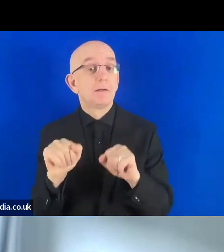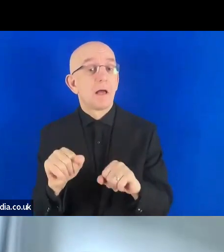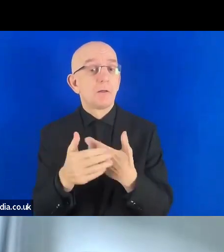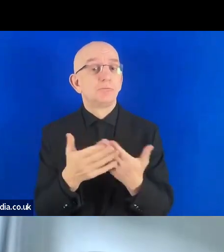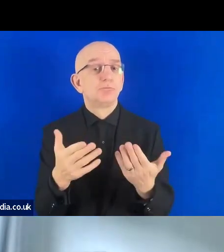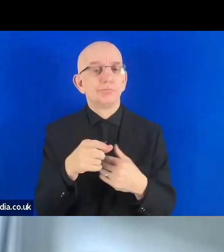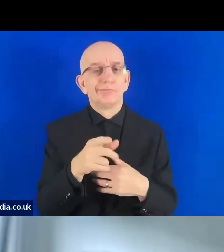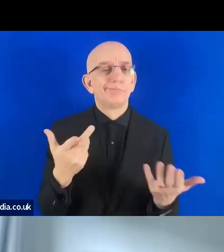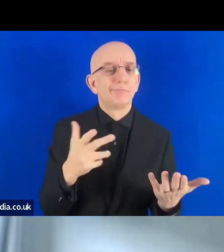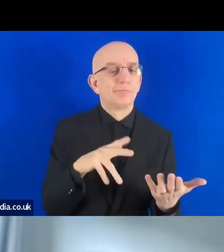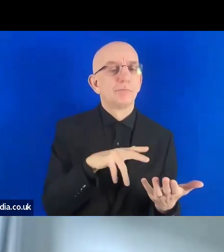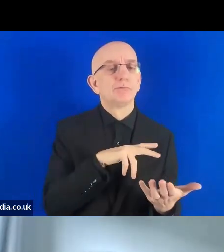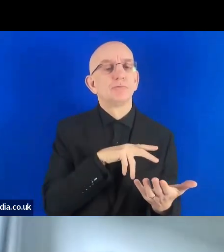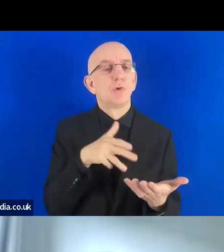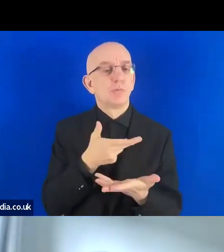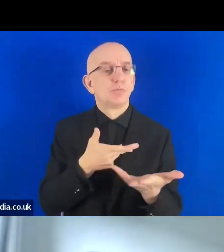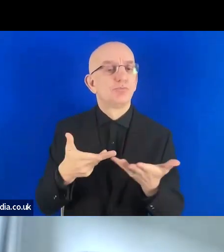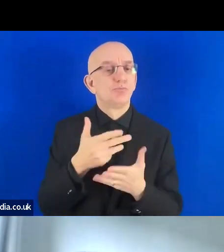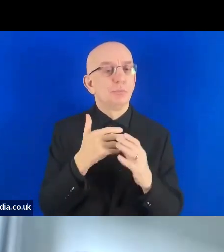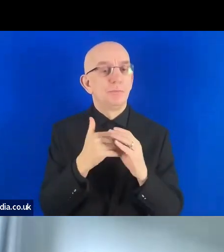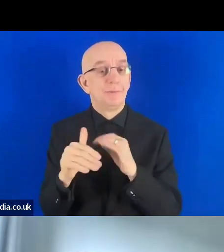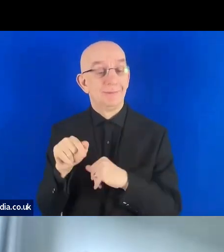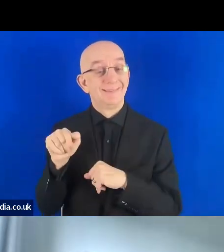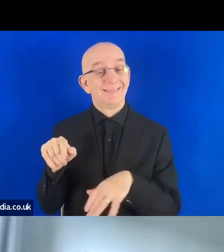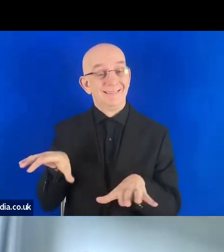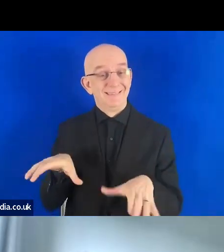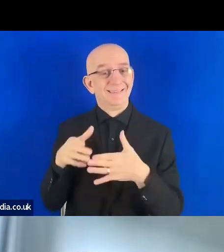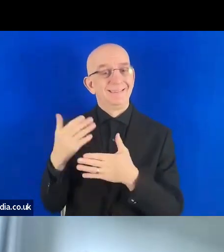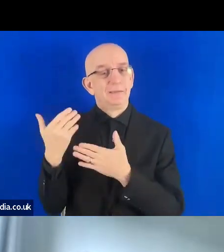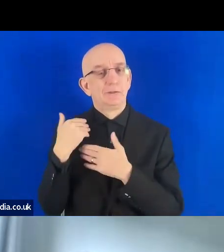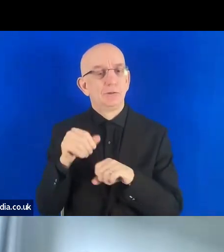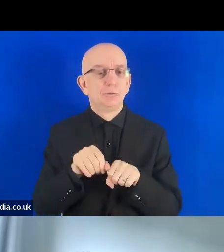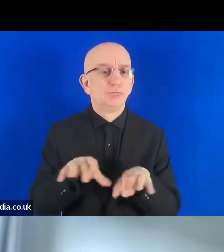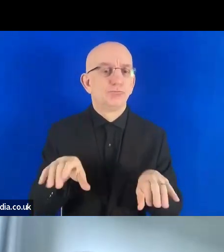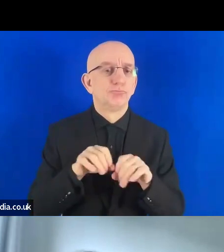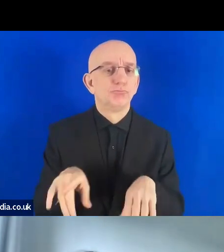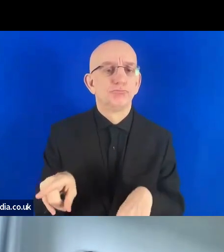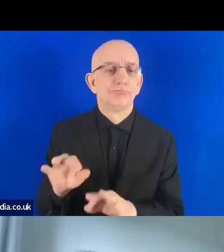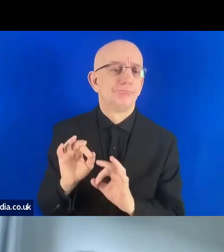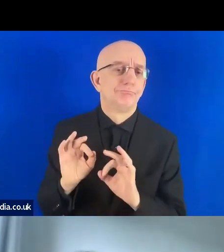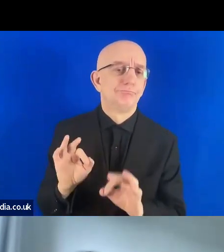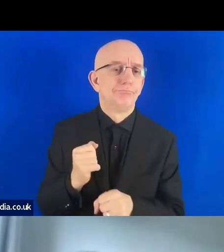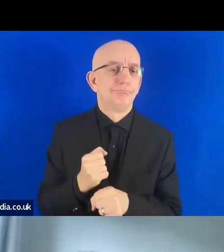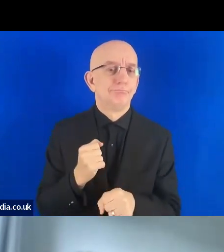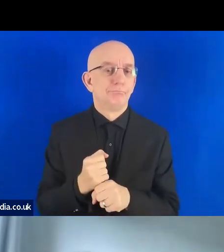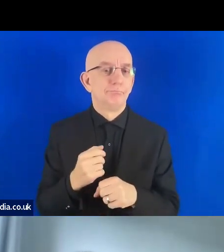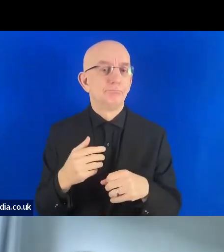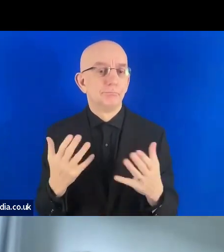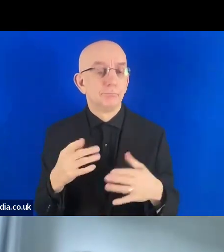Someone, said to wear comfortable shoes, I totally agree. Also, watch out for the Bangla Bangkok traffic.